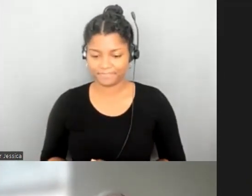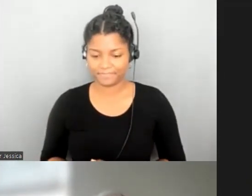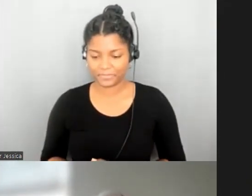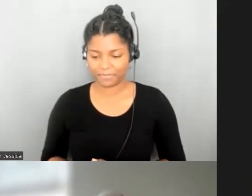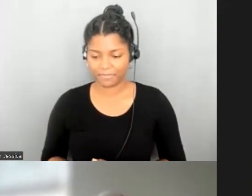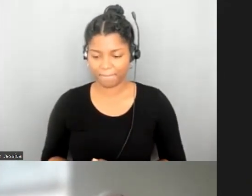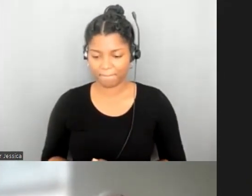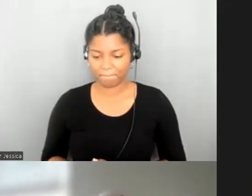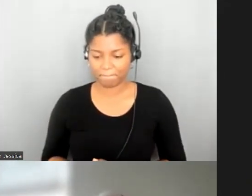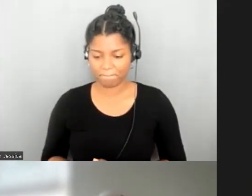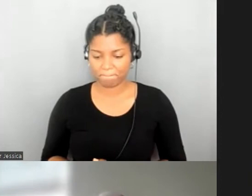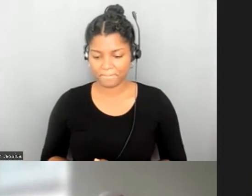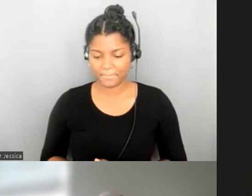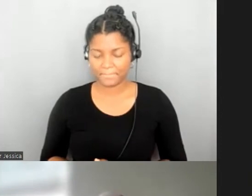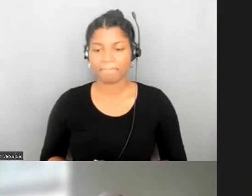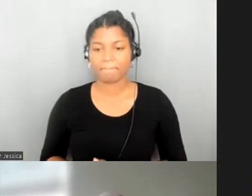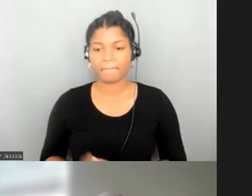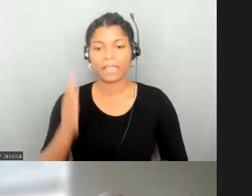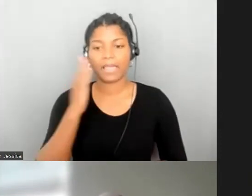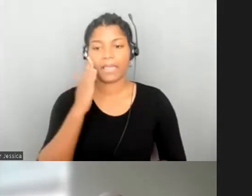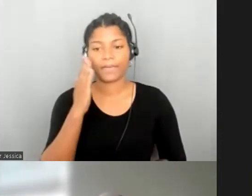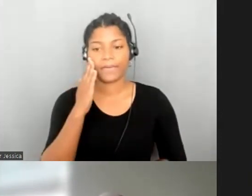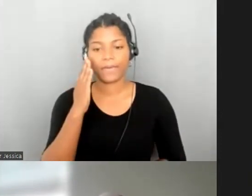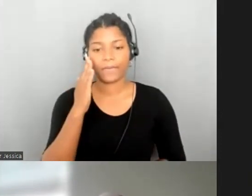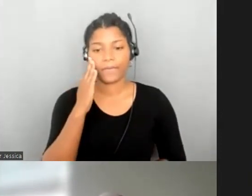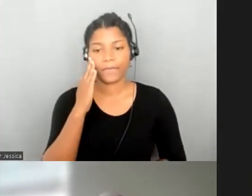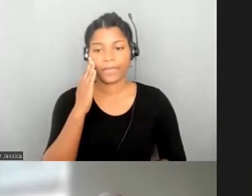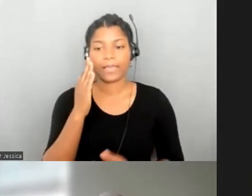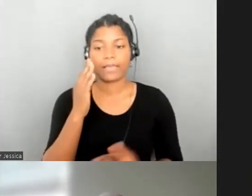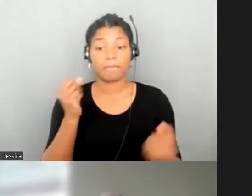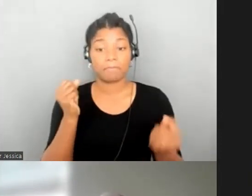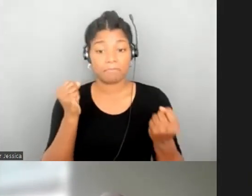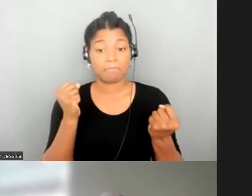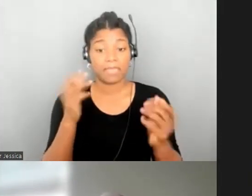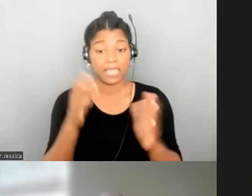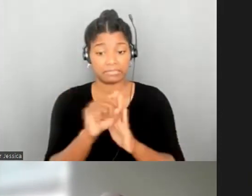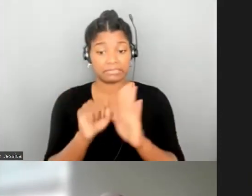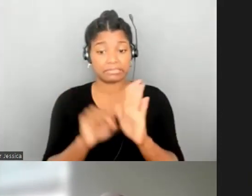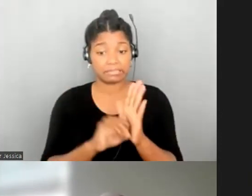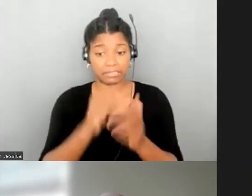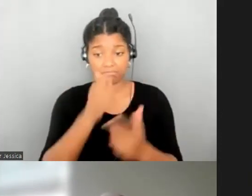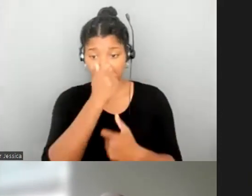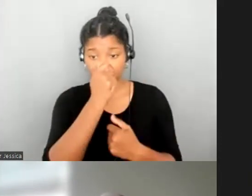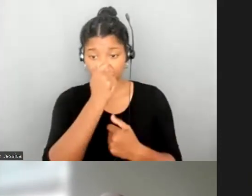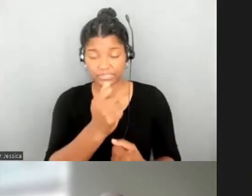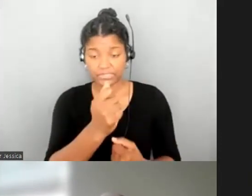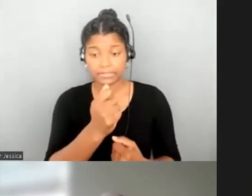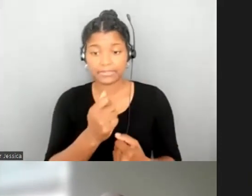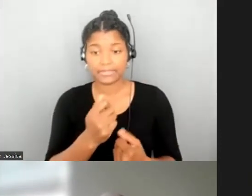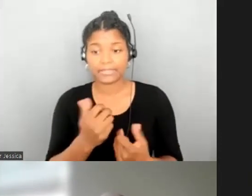And so I know there was interest from many states as well and how can we replicate the